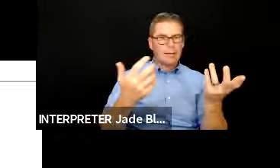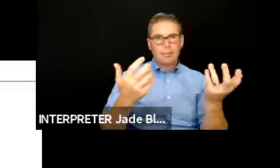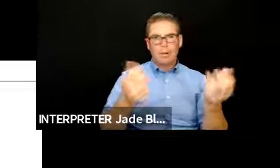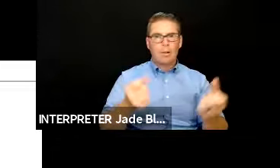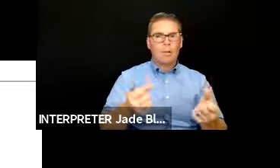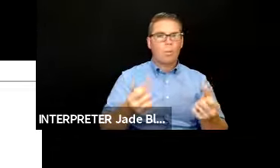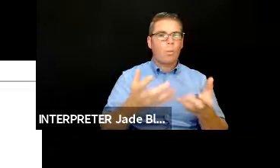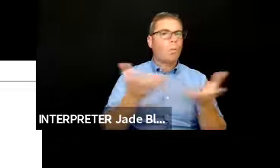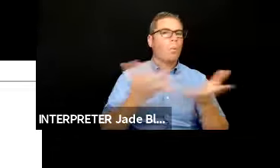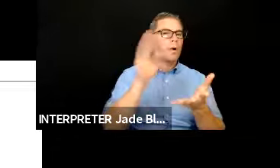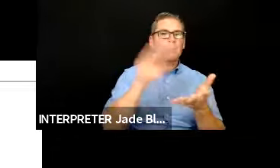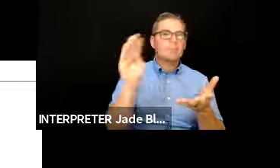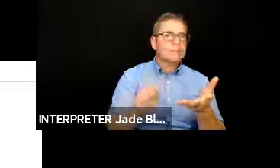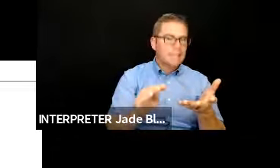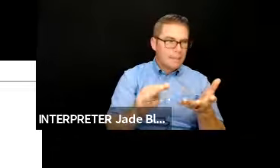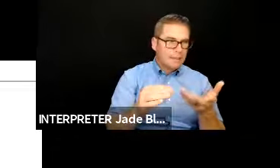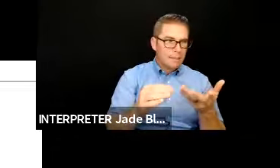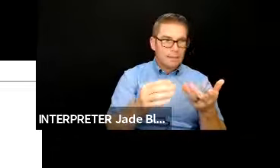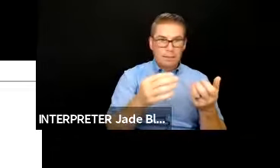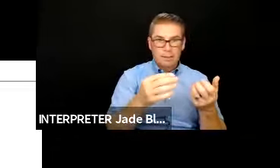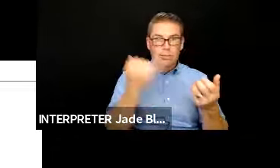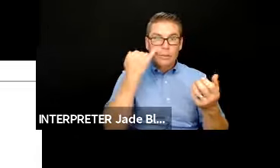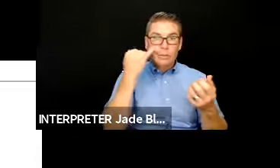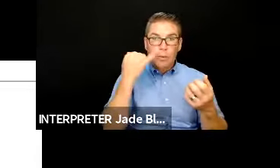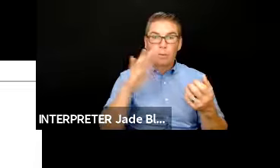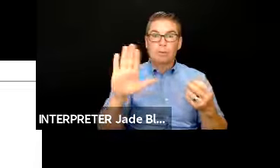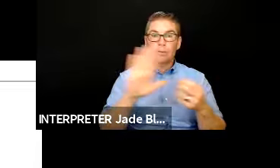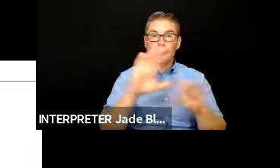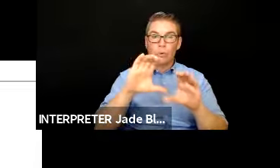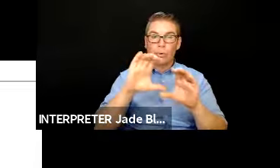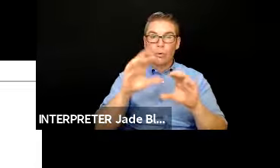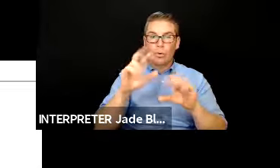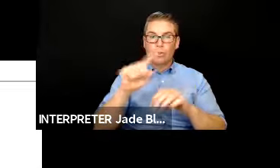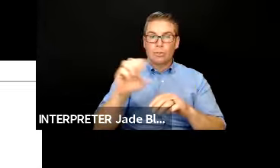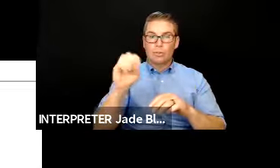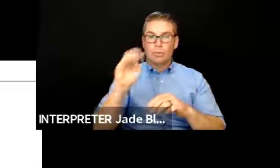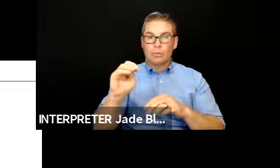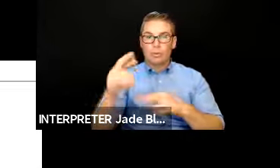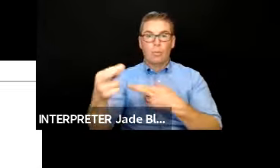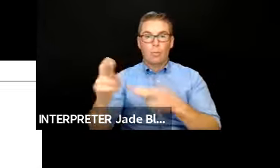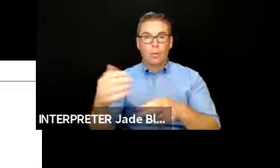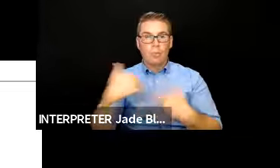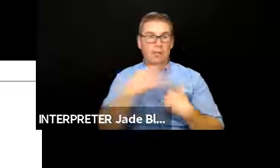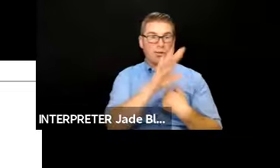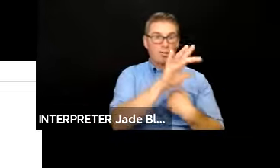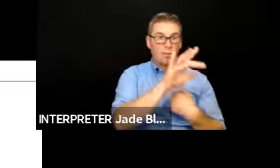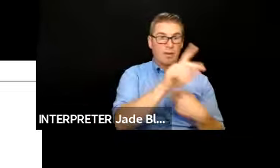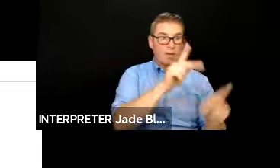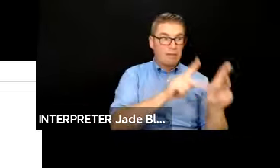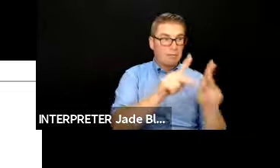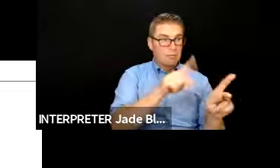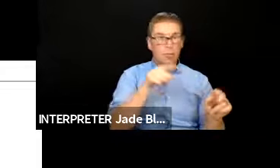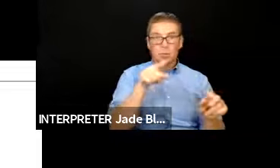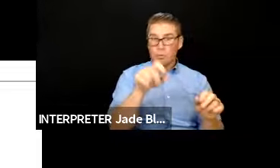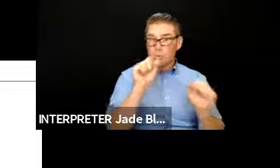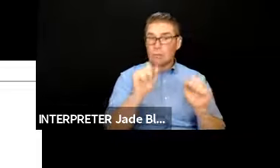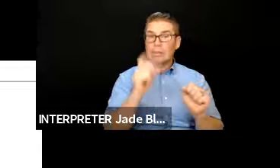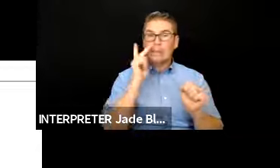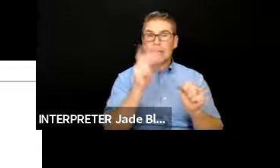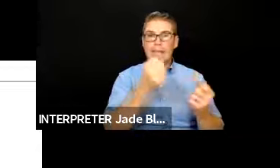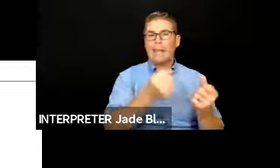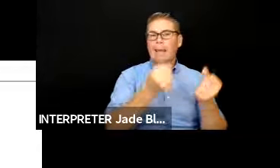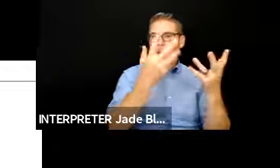It also shows you how many people have responds so say you have 25 students in your Zoom room